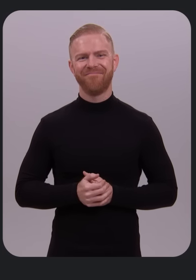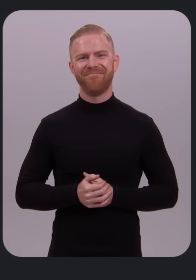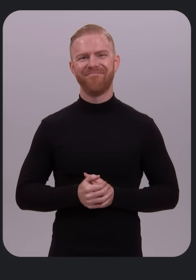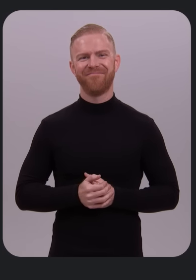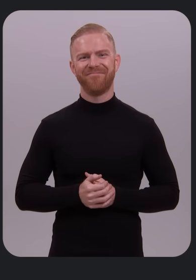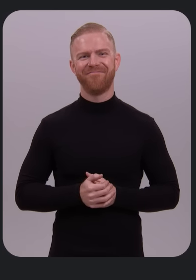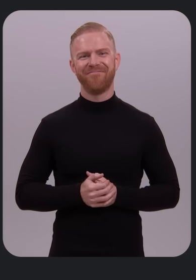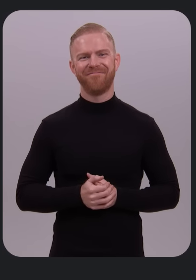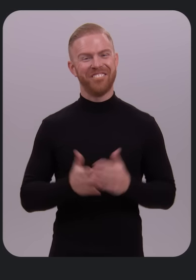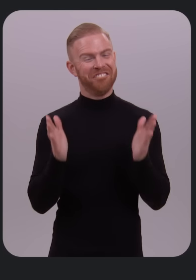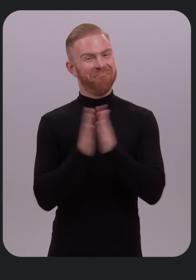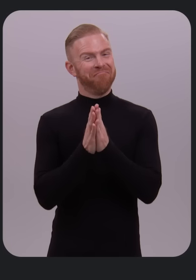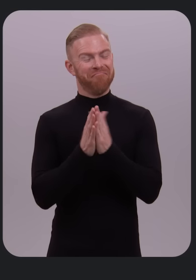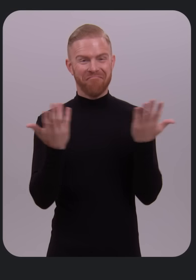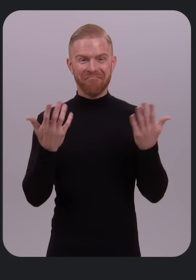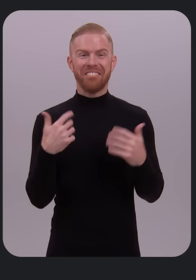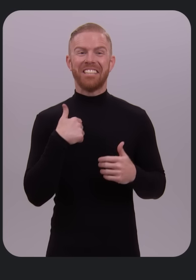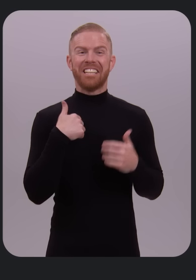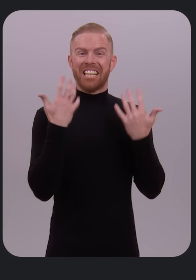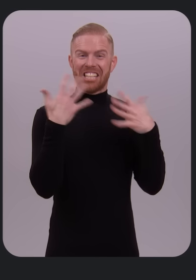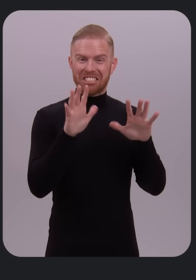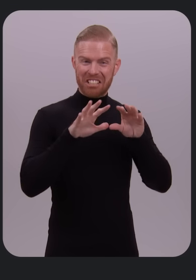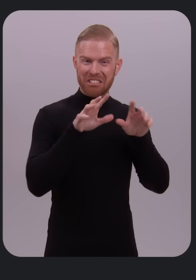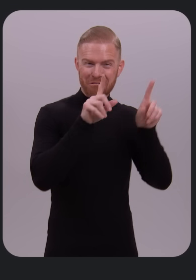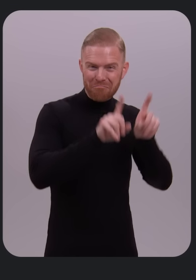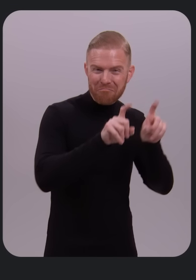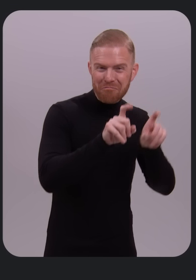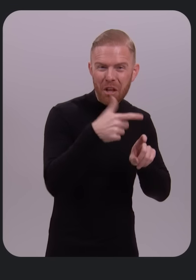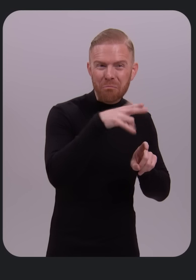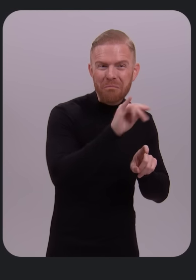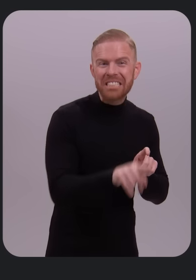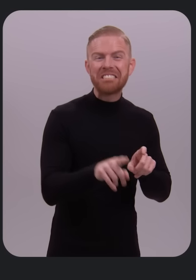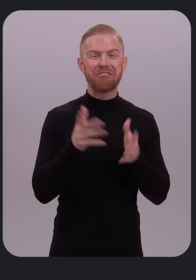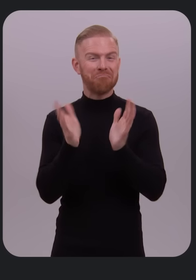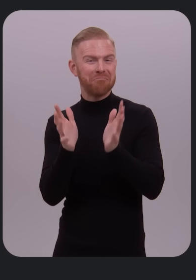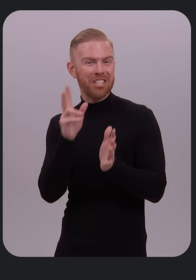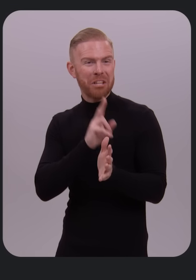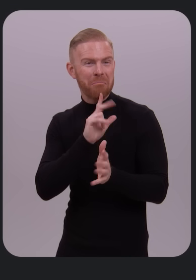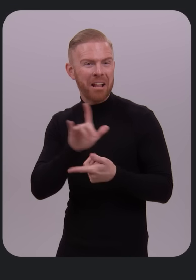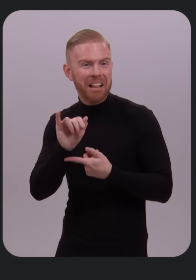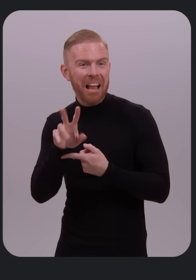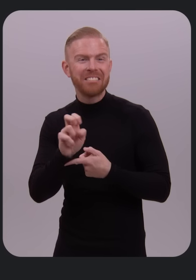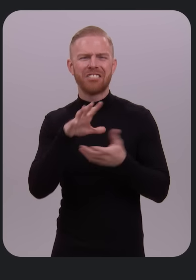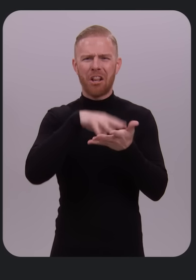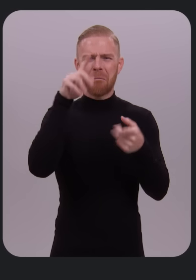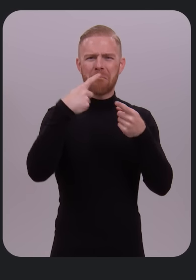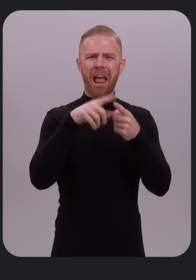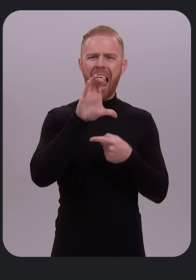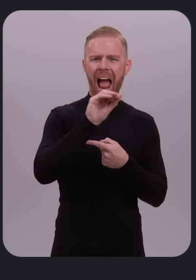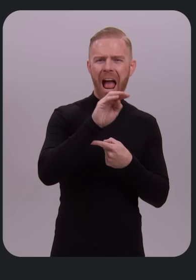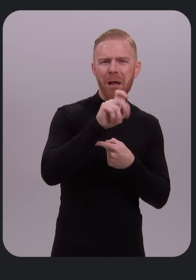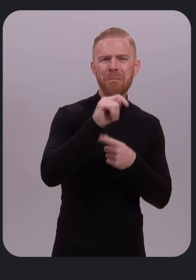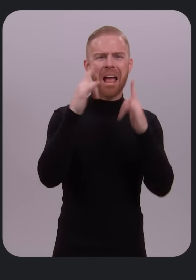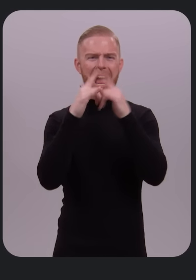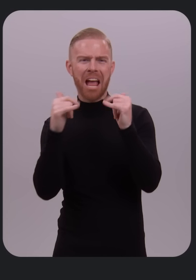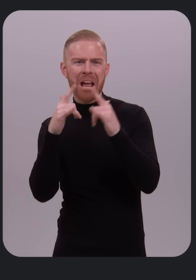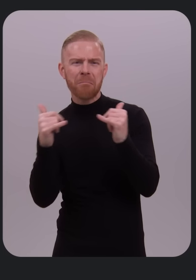All right, we've taken some quizzes. We've talked to Gemini Live. We've learned about comets and campsites. Now it's time to create some things.